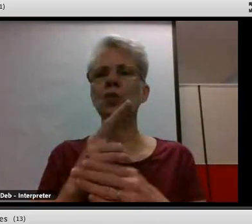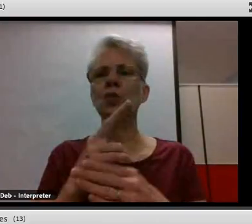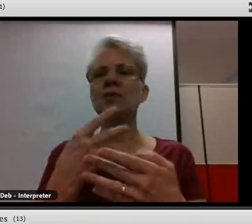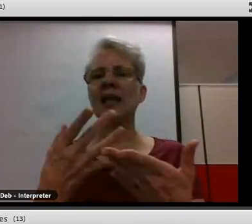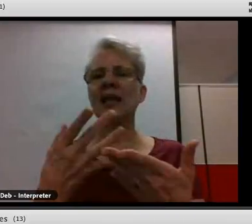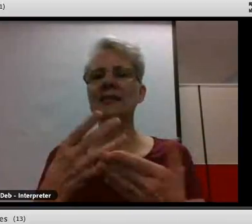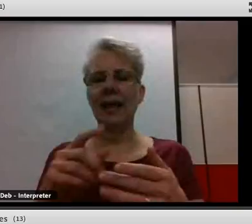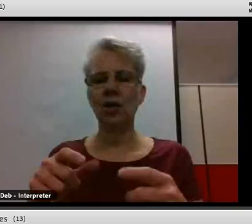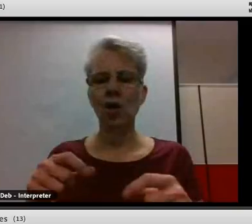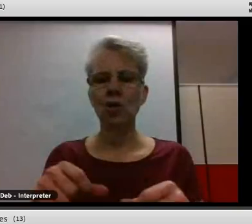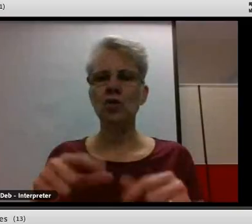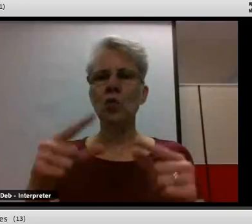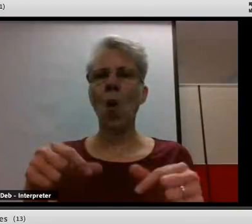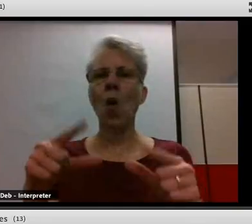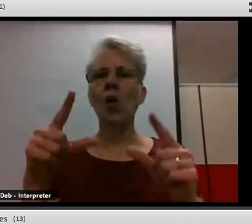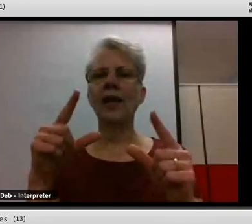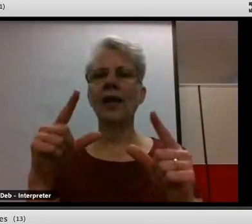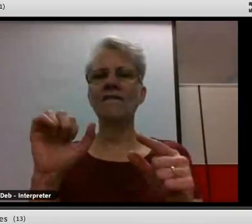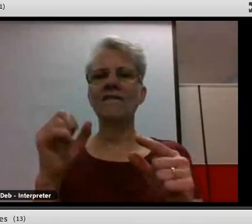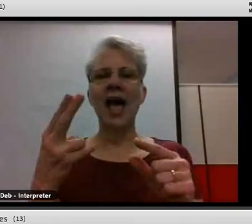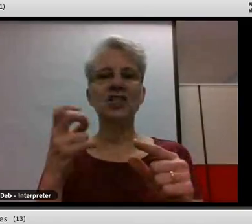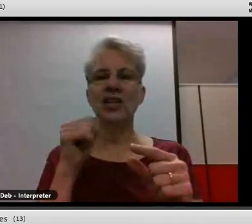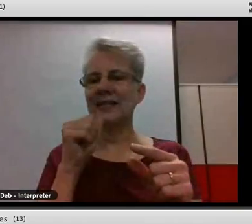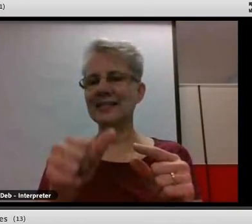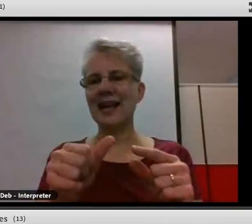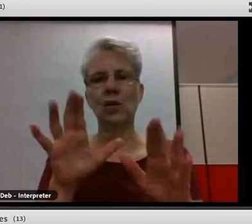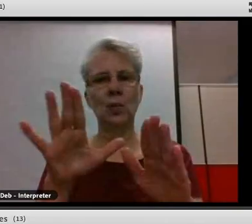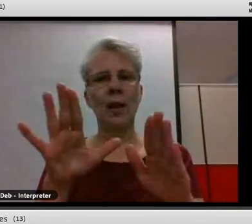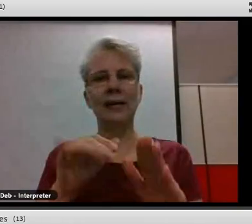But it's supposed to be essential to the design.